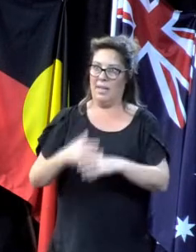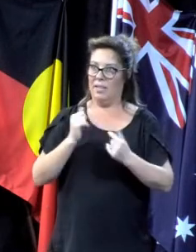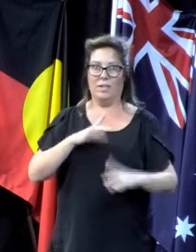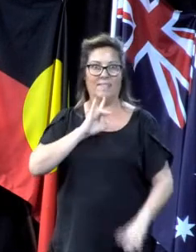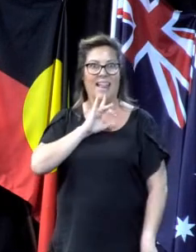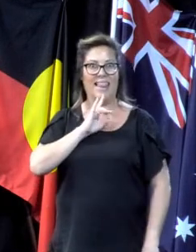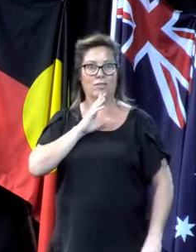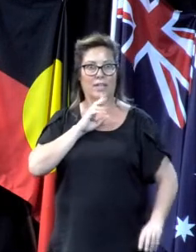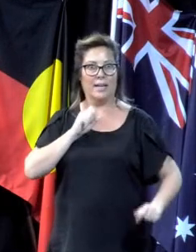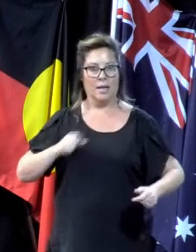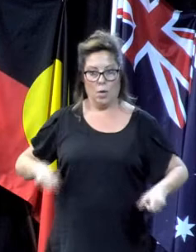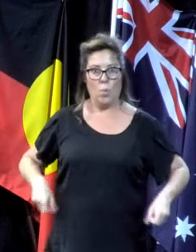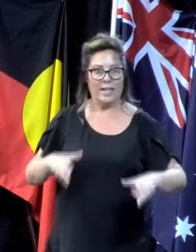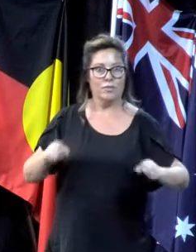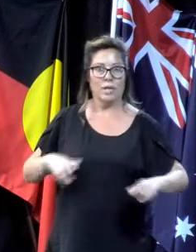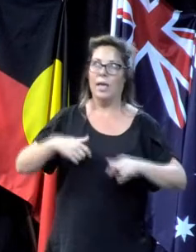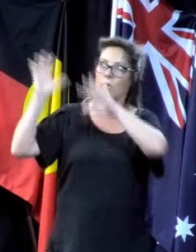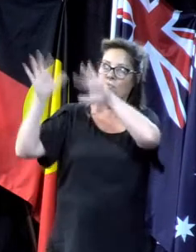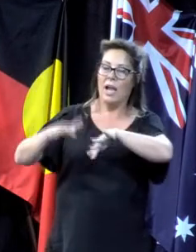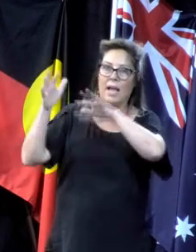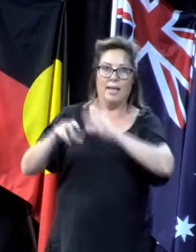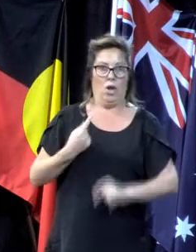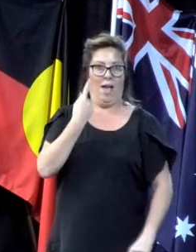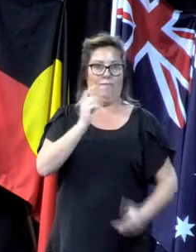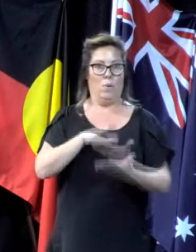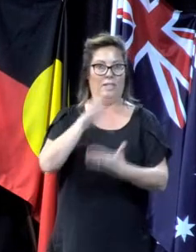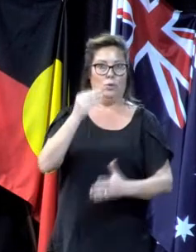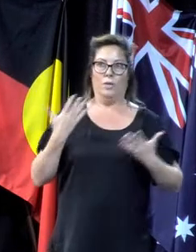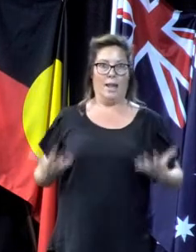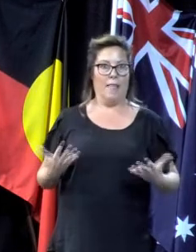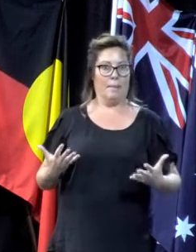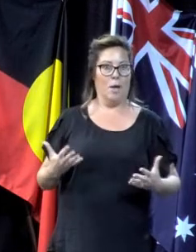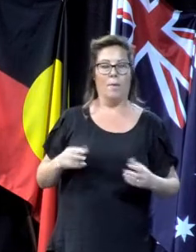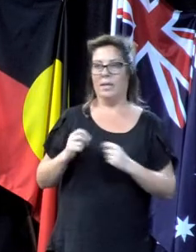And I have one at the moment, I had two recently and I have more coming next